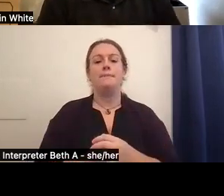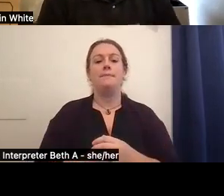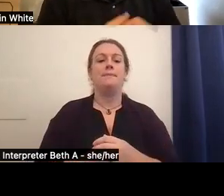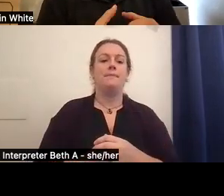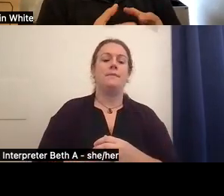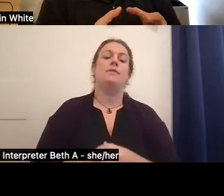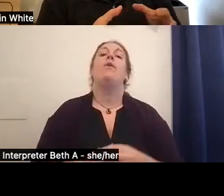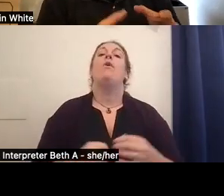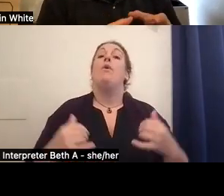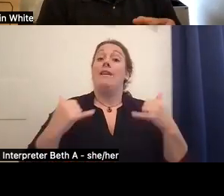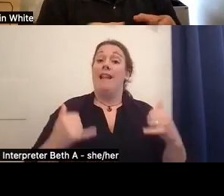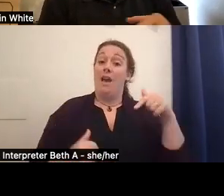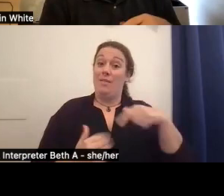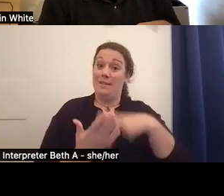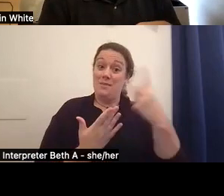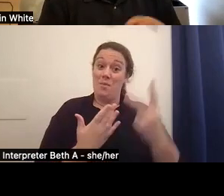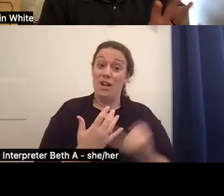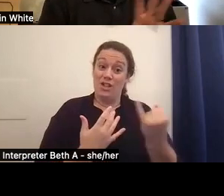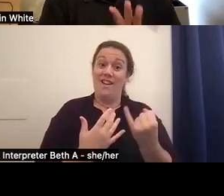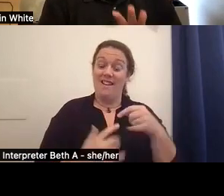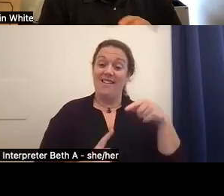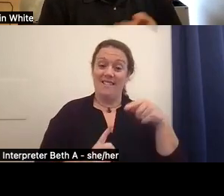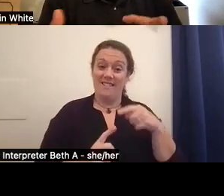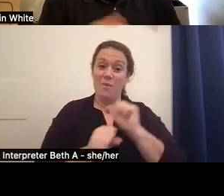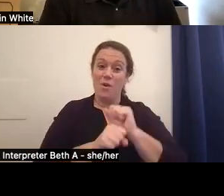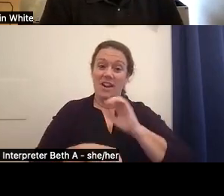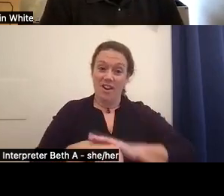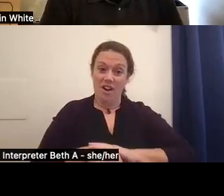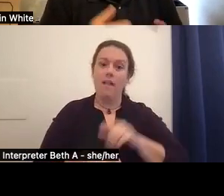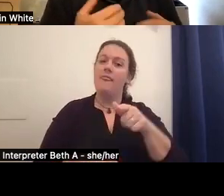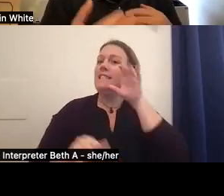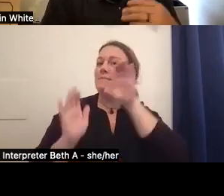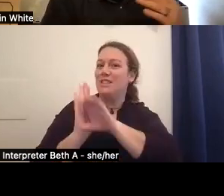this is a collection of a- so that's our image that's the one we're using right now we're trying